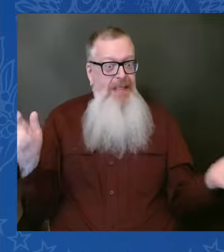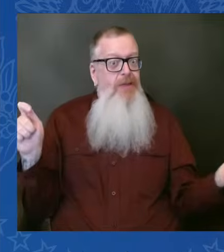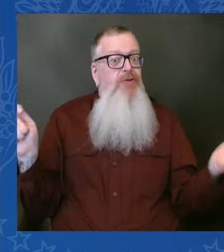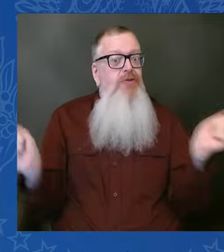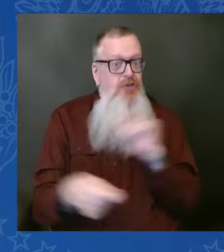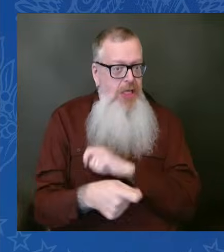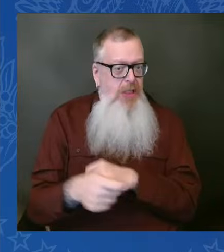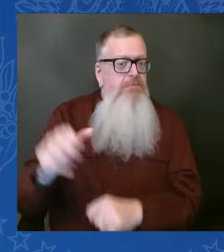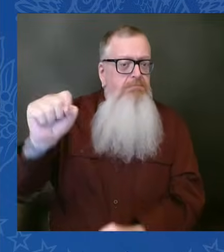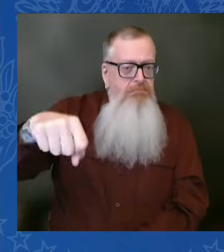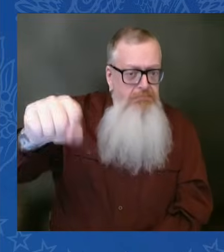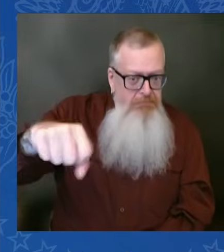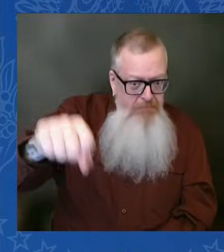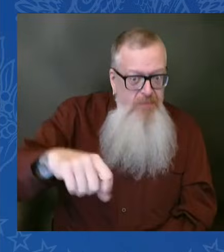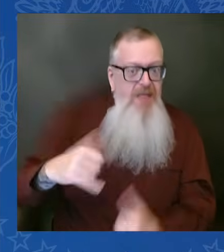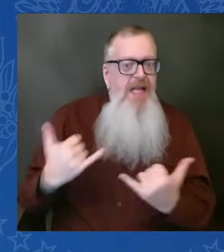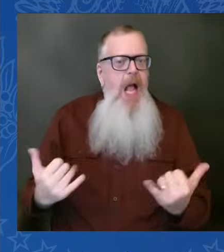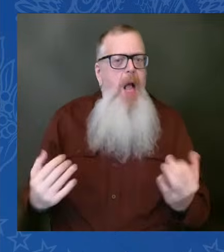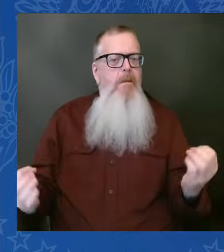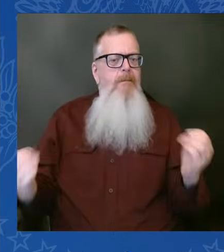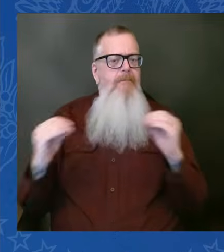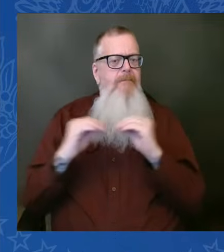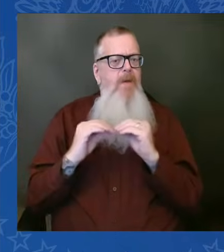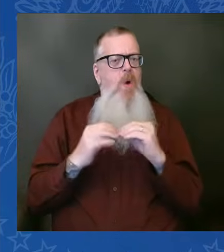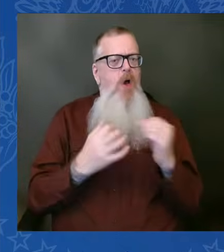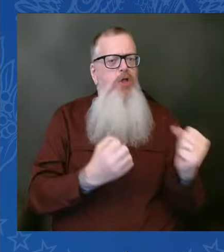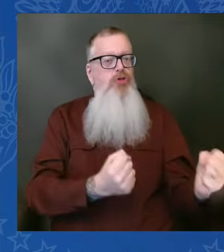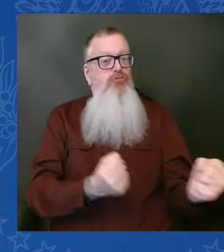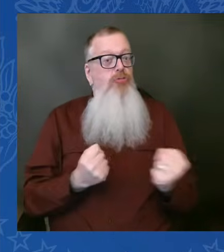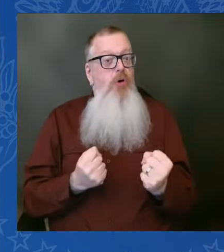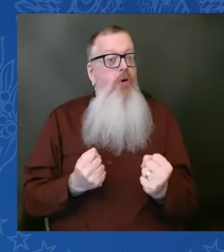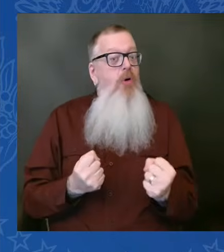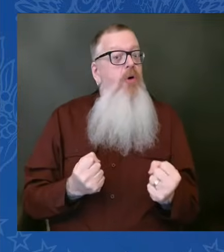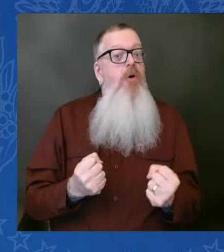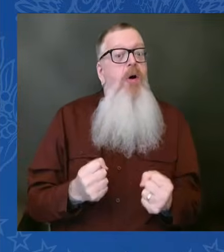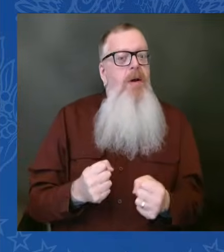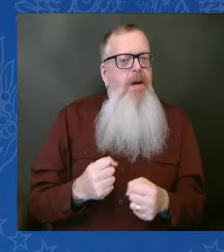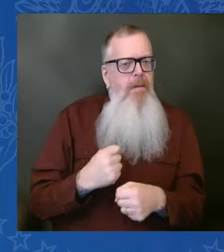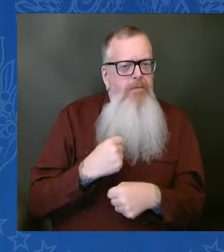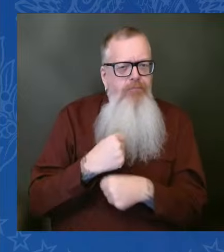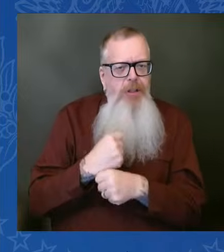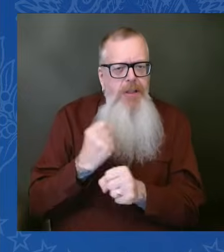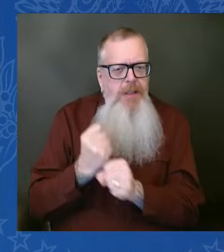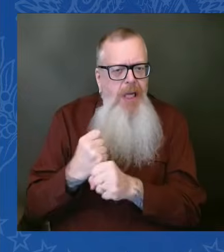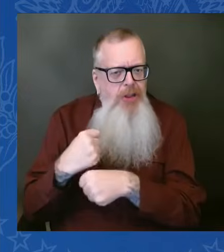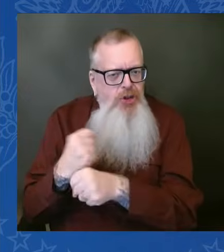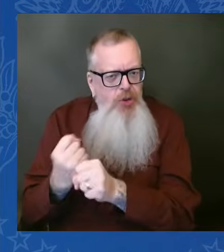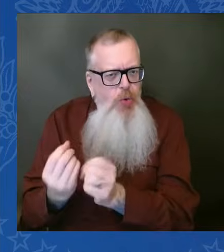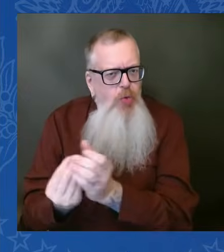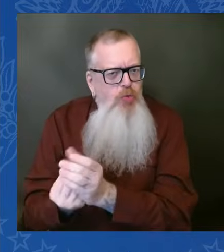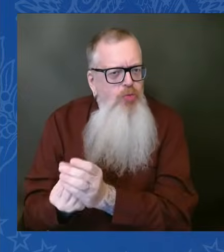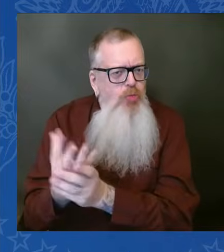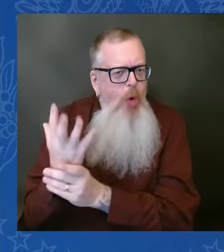and a sustainable, broad-based, highly productive growth. And it is my profound hope that the new administration will preserve